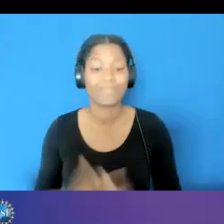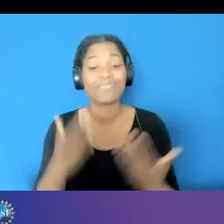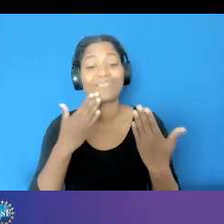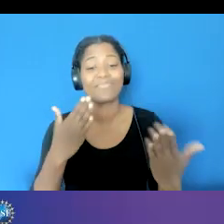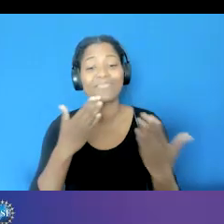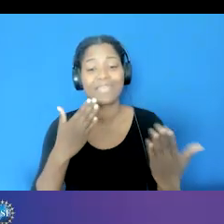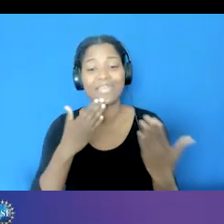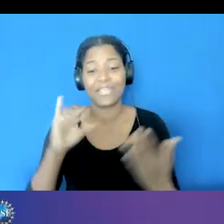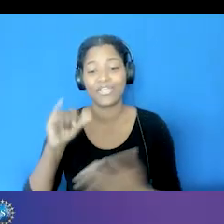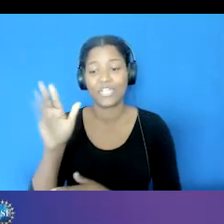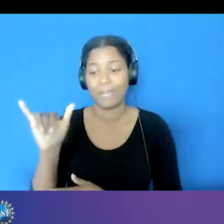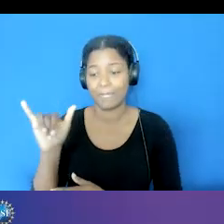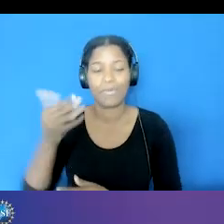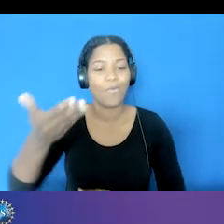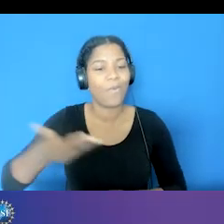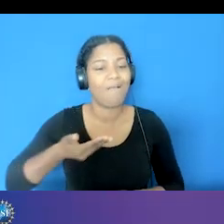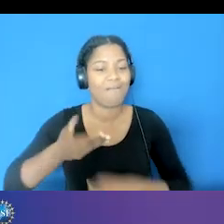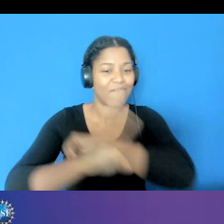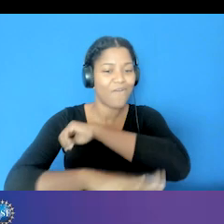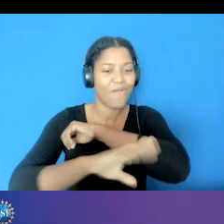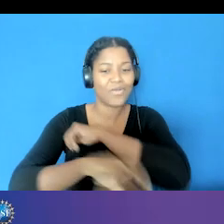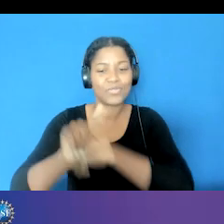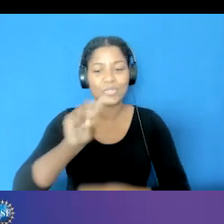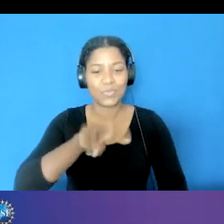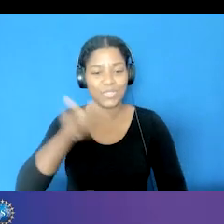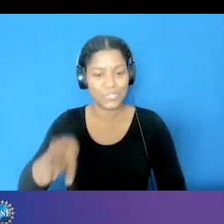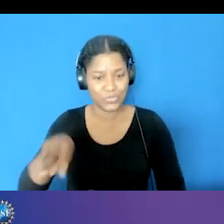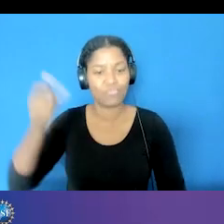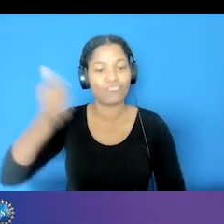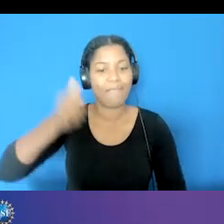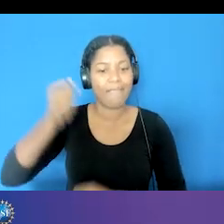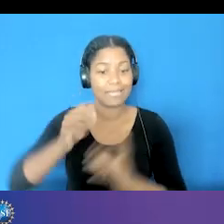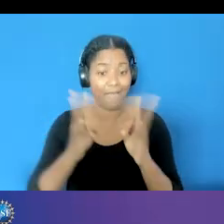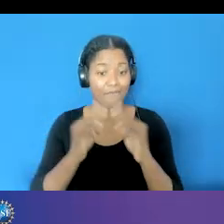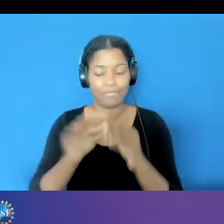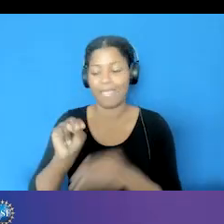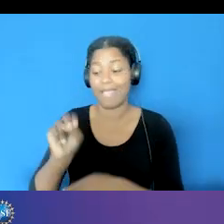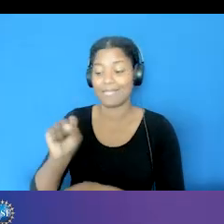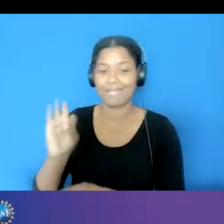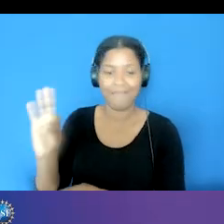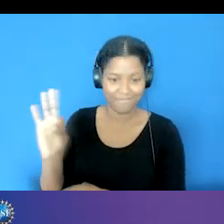Beatriz Azor: Thank you, Jeremy. Welcome to the Fall 2022 Grants Conference, NSF Grants Conference.